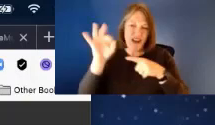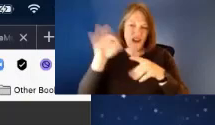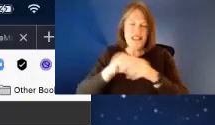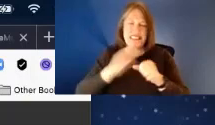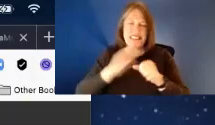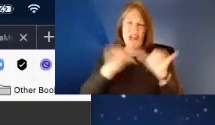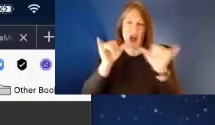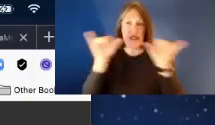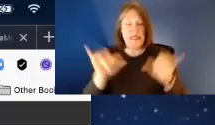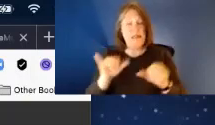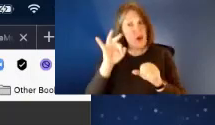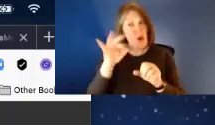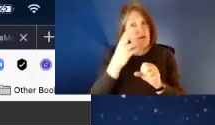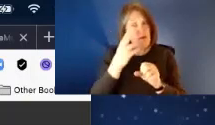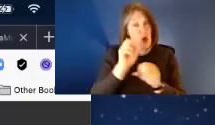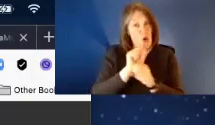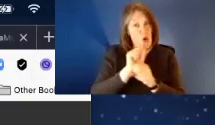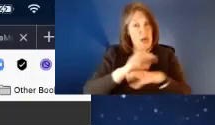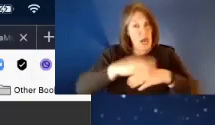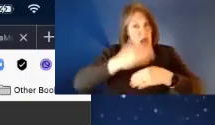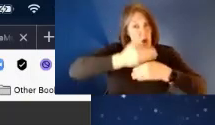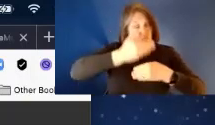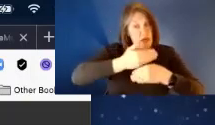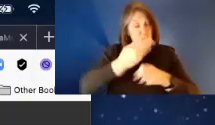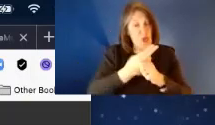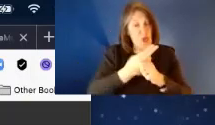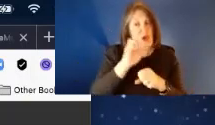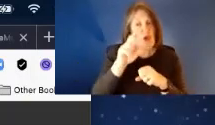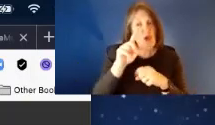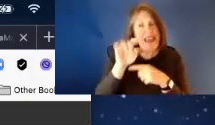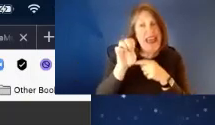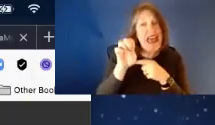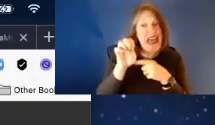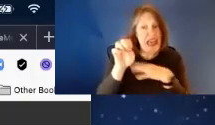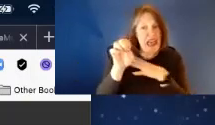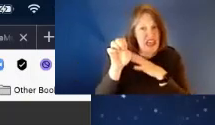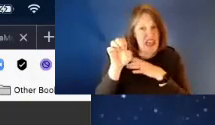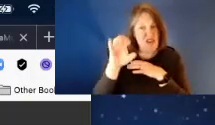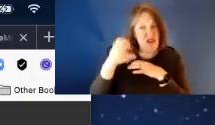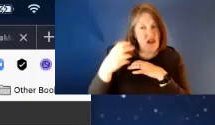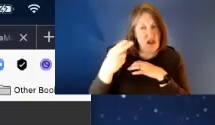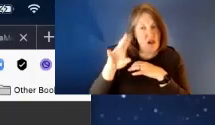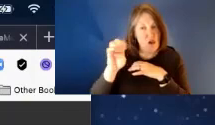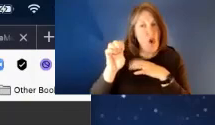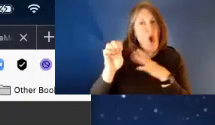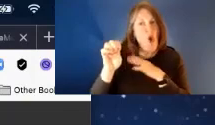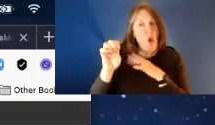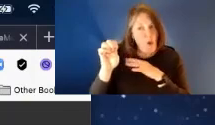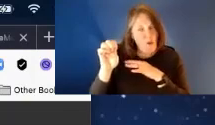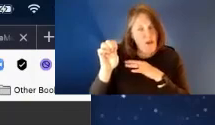your working on Windows, Edge works really well, chrome works really well. Zillah works